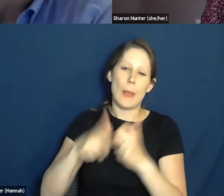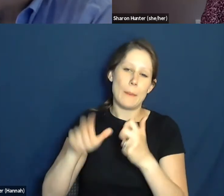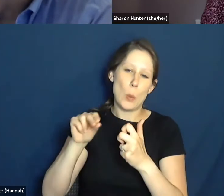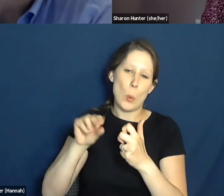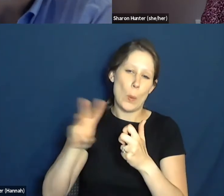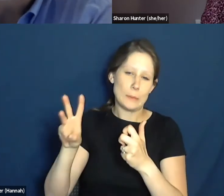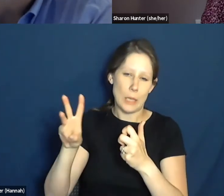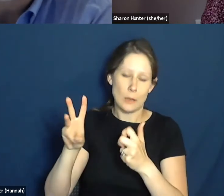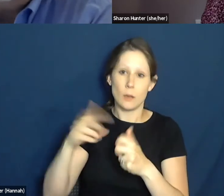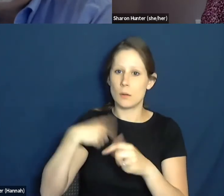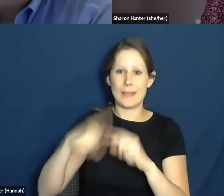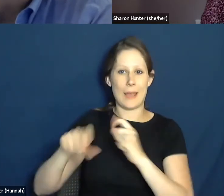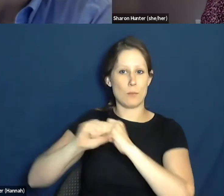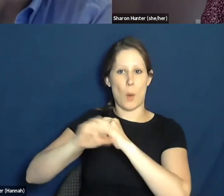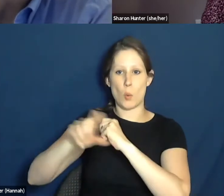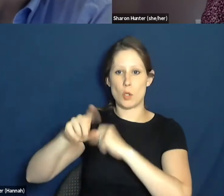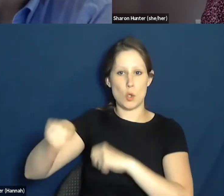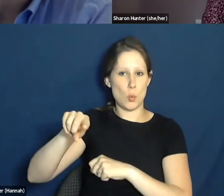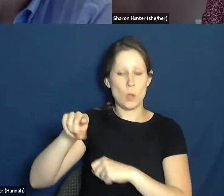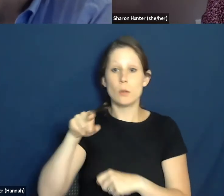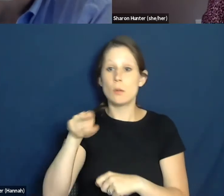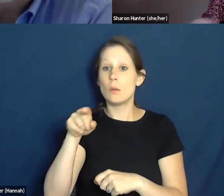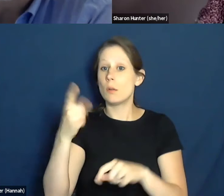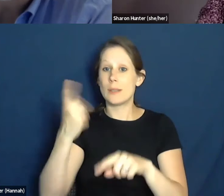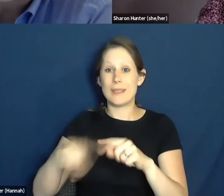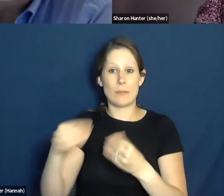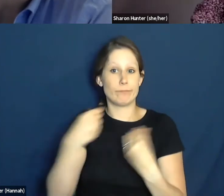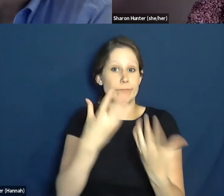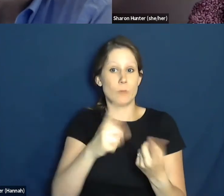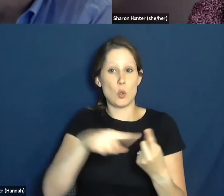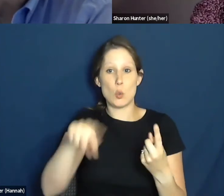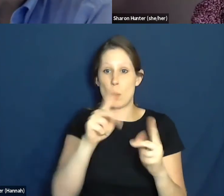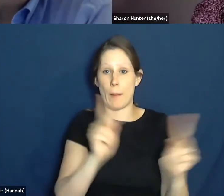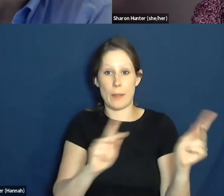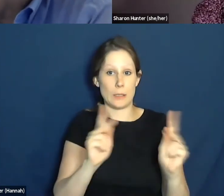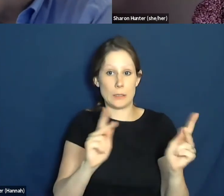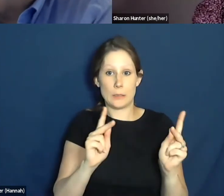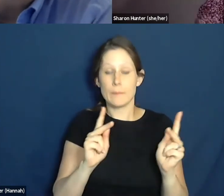we can't promote you and you can't provide this information to the public. Now more than ever,